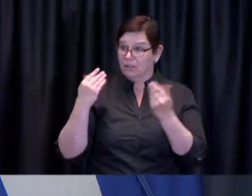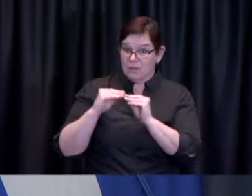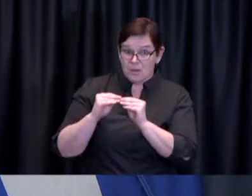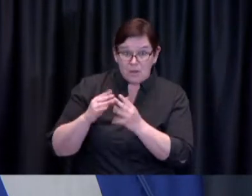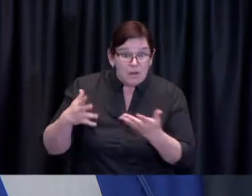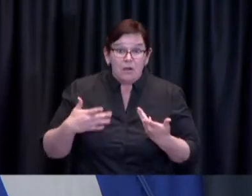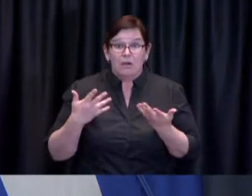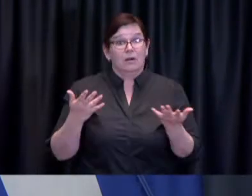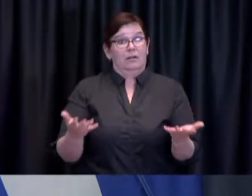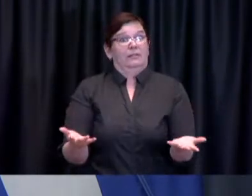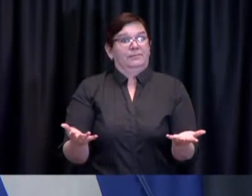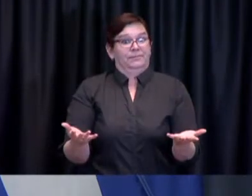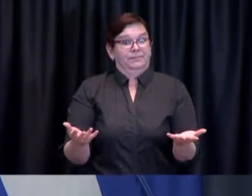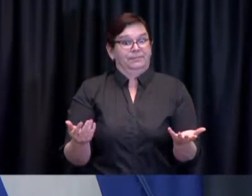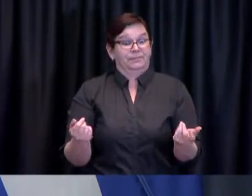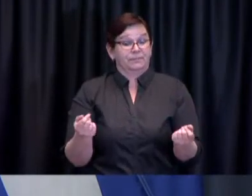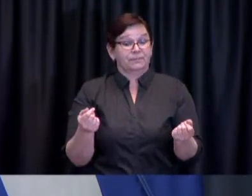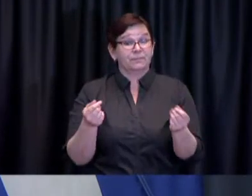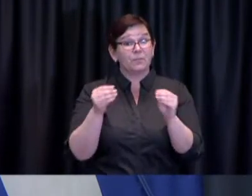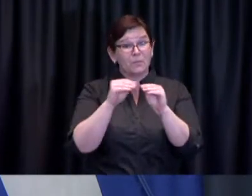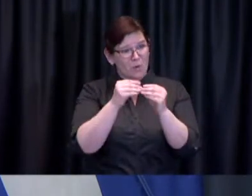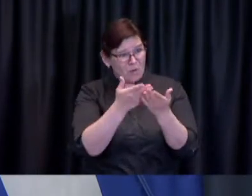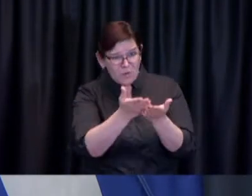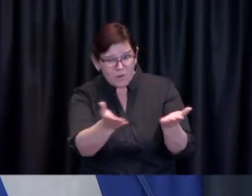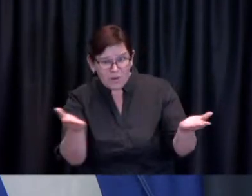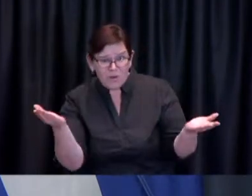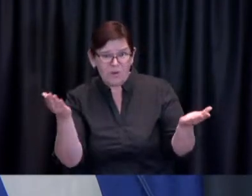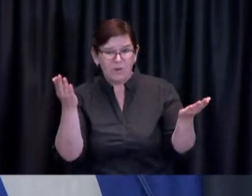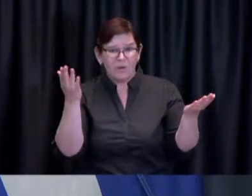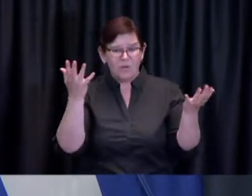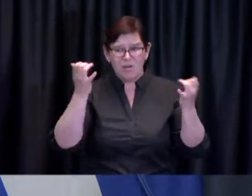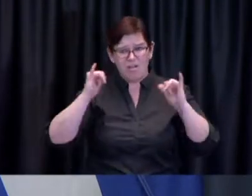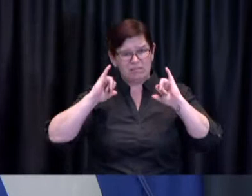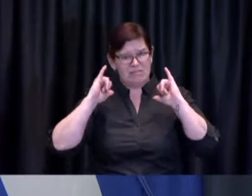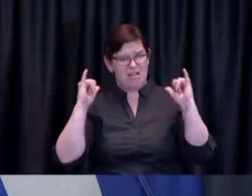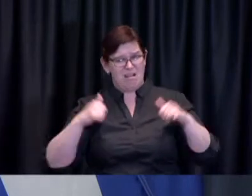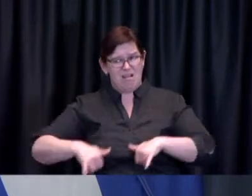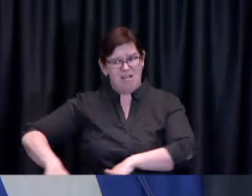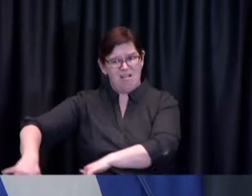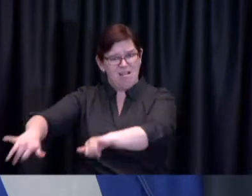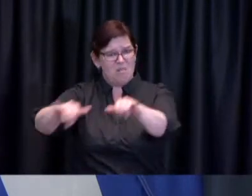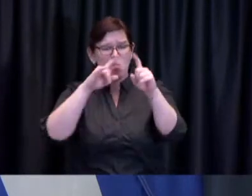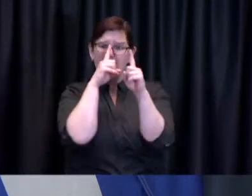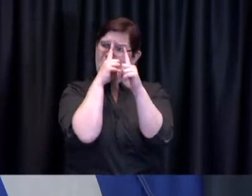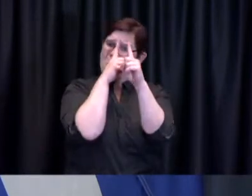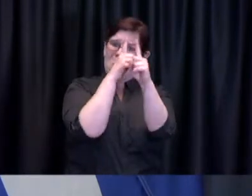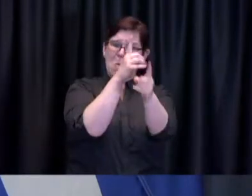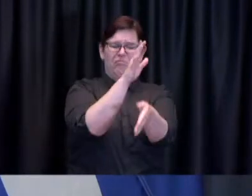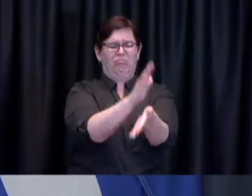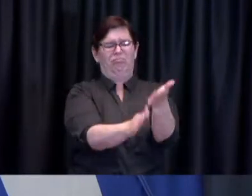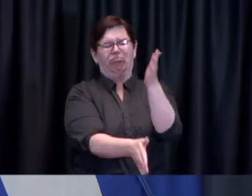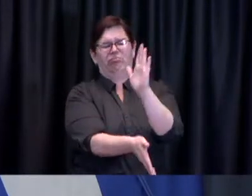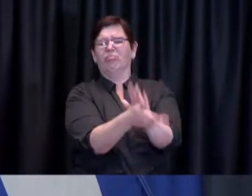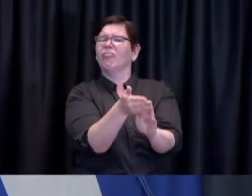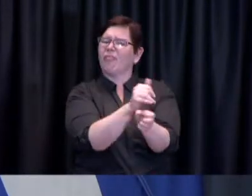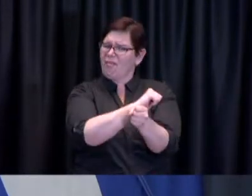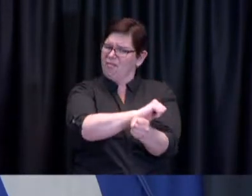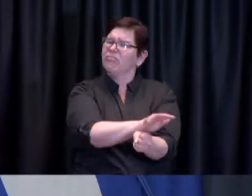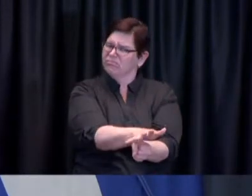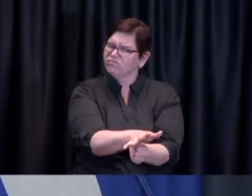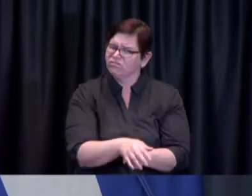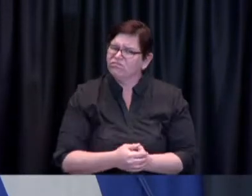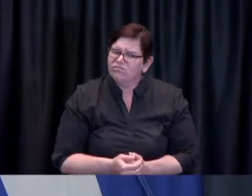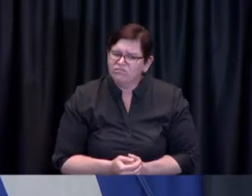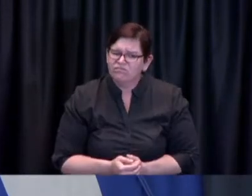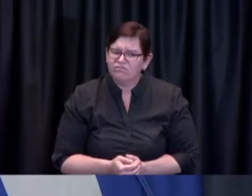in pursuit of the same thing vaccination that may create frustration for anyone who wants a vaccine